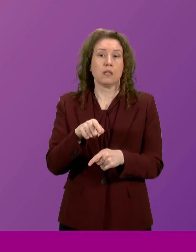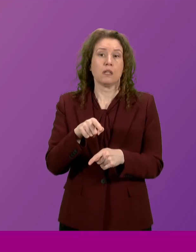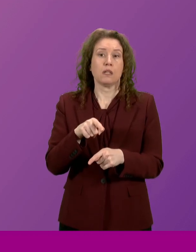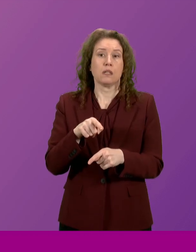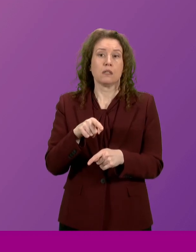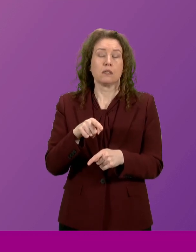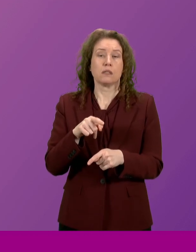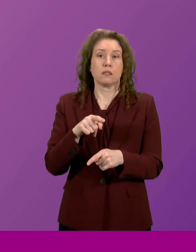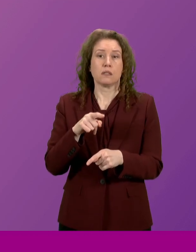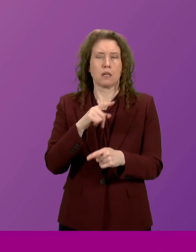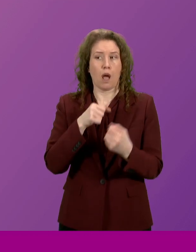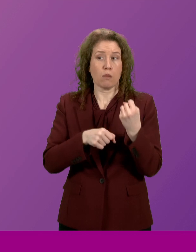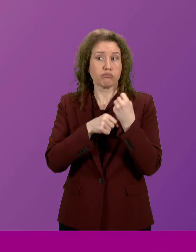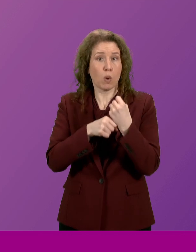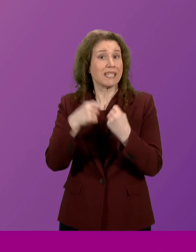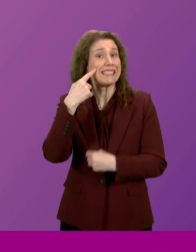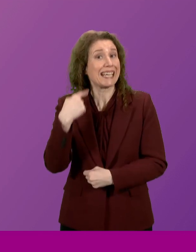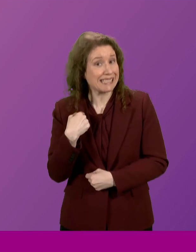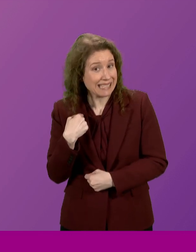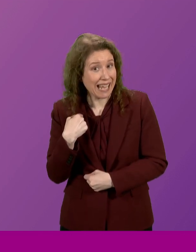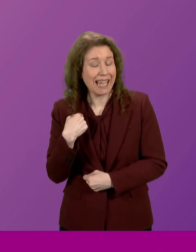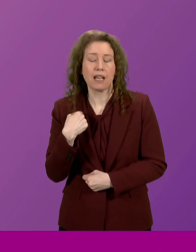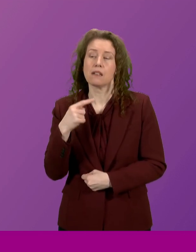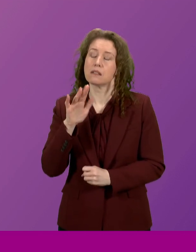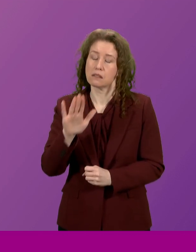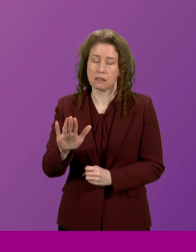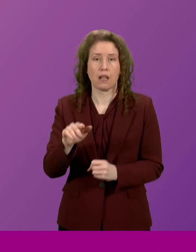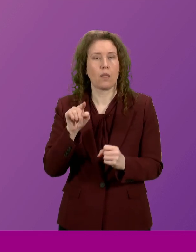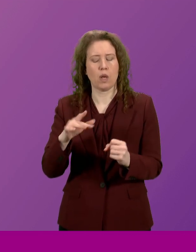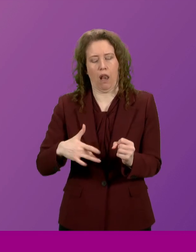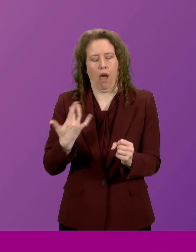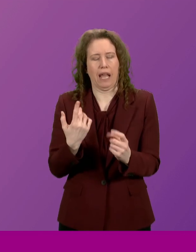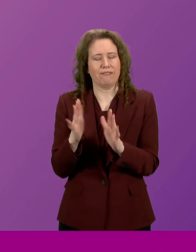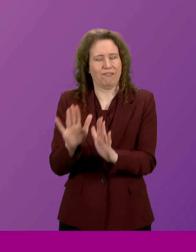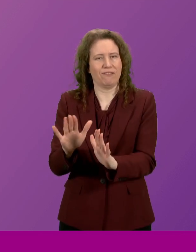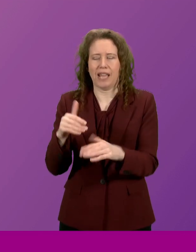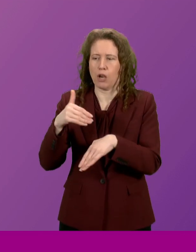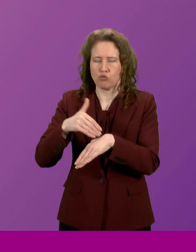the protests yesterday, those are live issues in the criminal justice system,